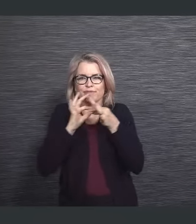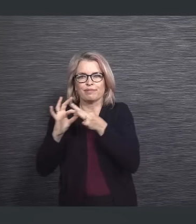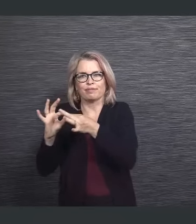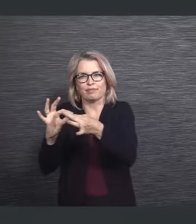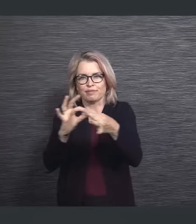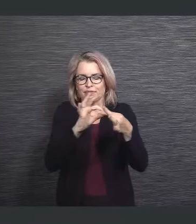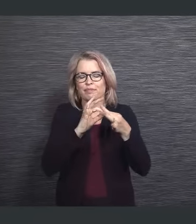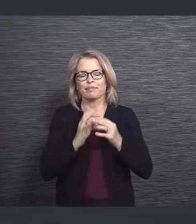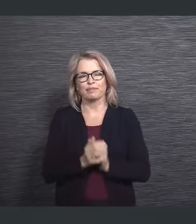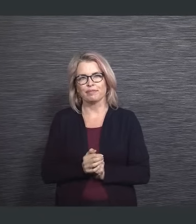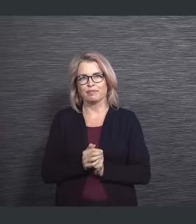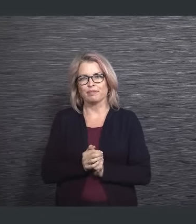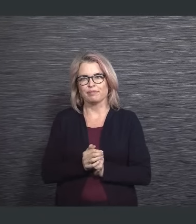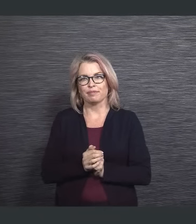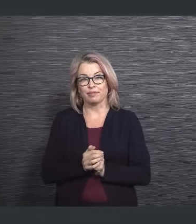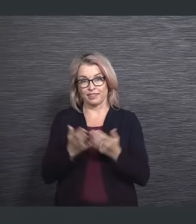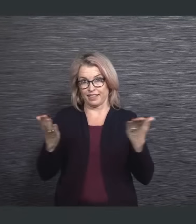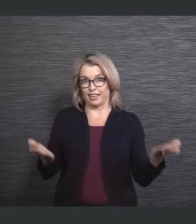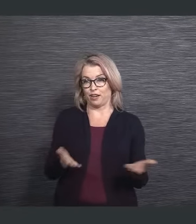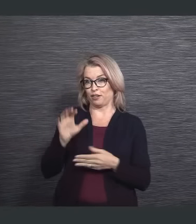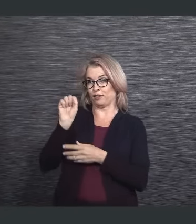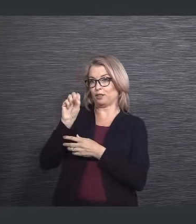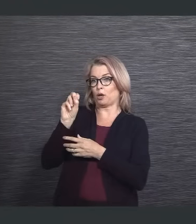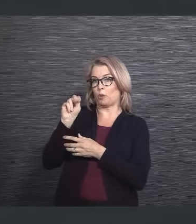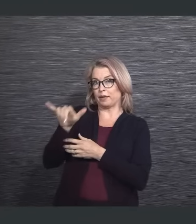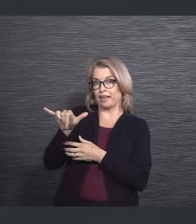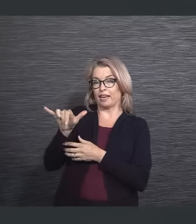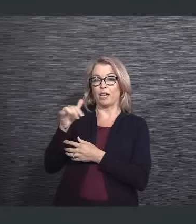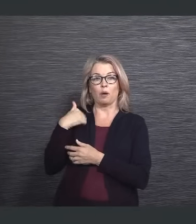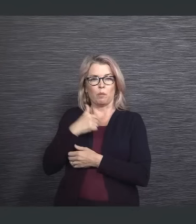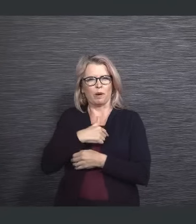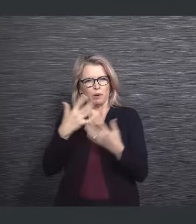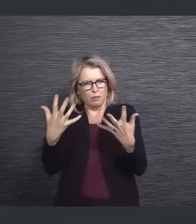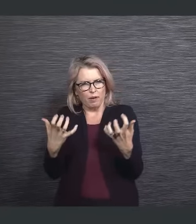Moments that, at Sony, we refer to as Kando.